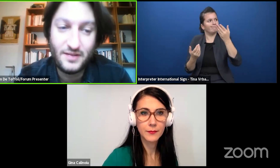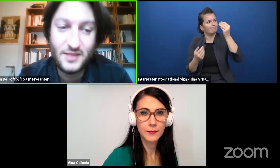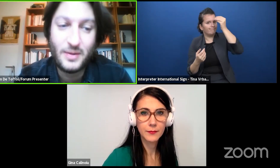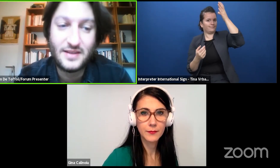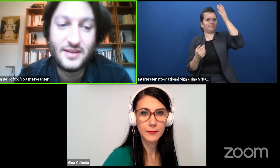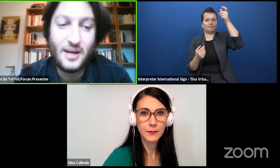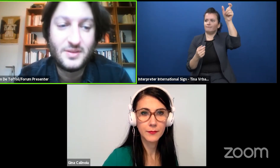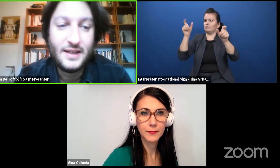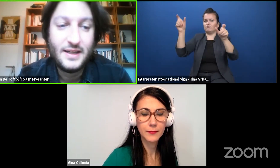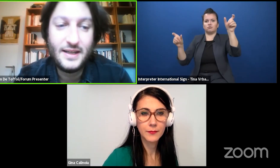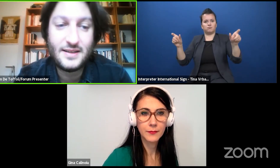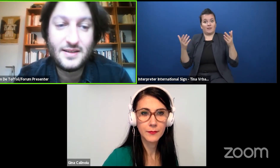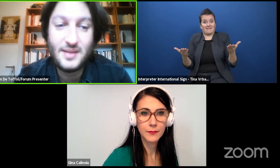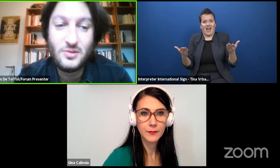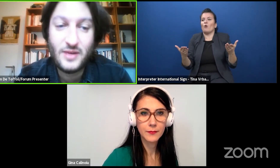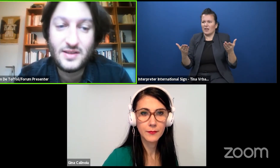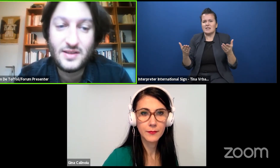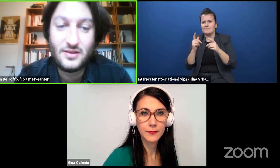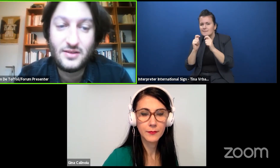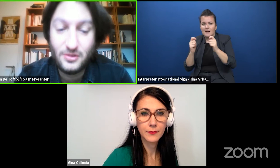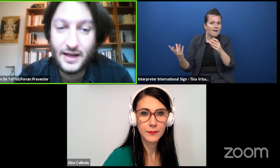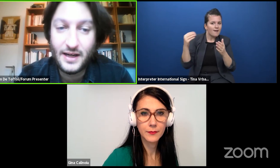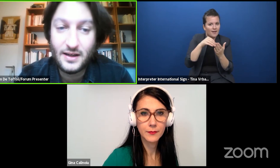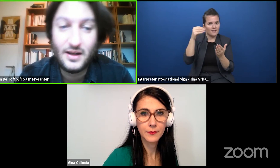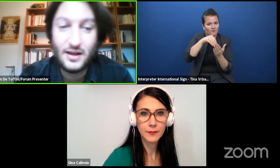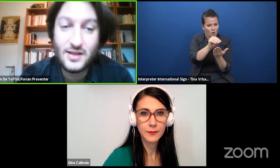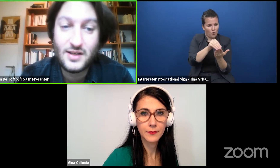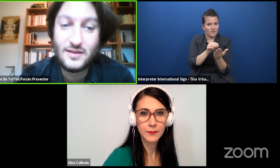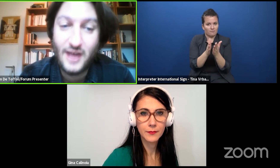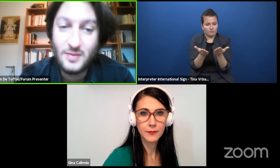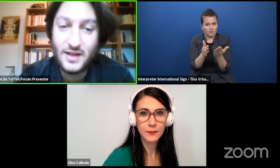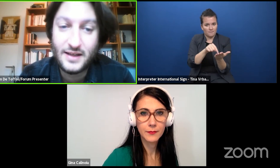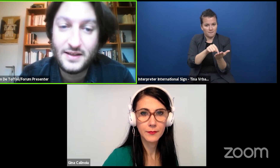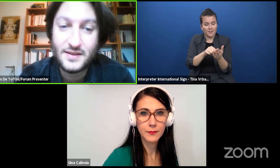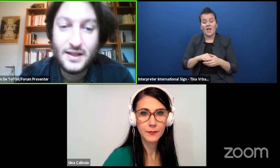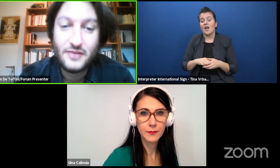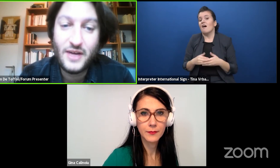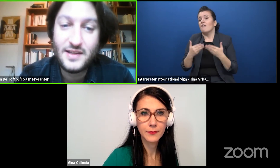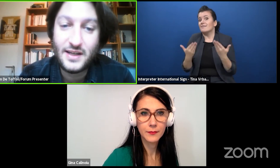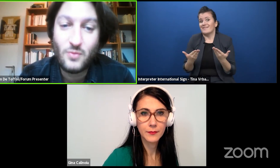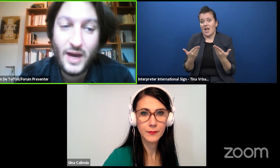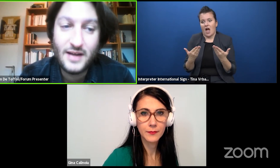present times. It seemed to us that during uncertain times like these raising awareness